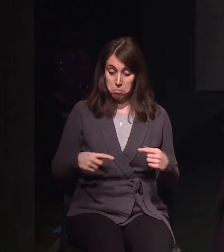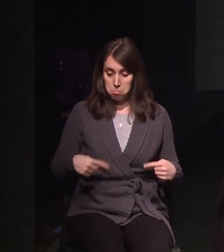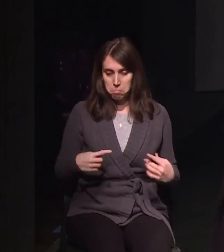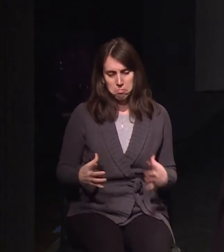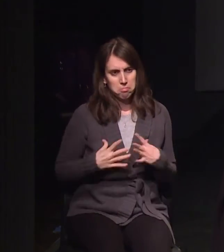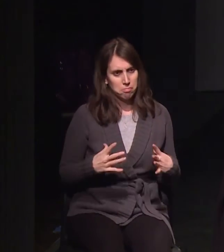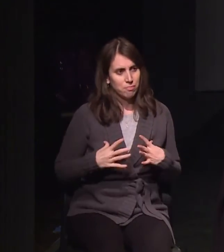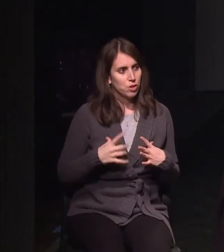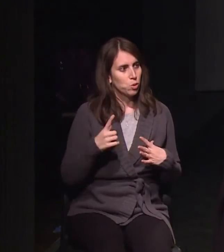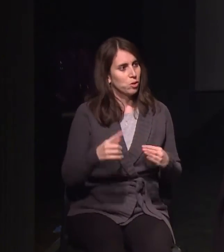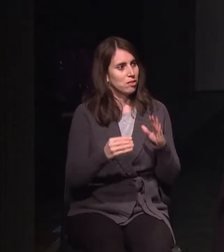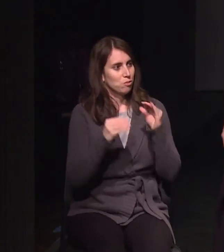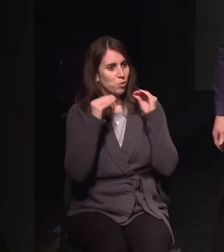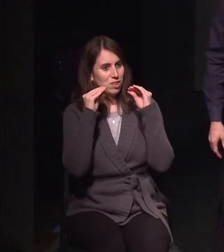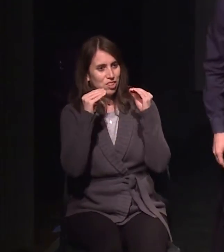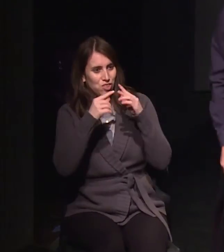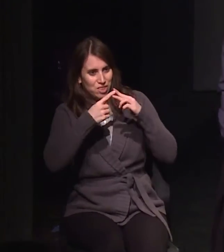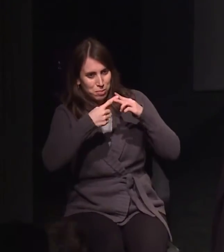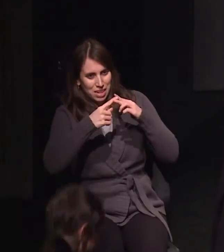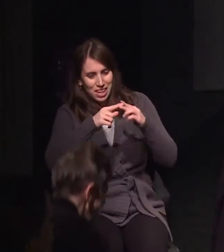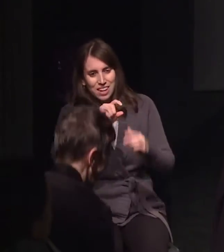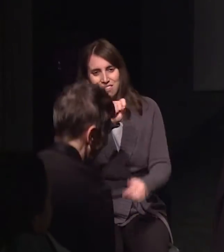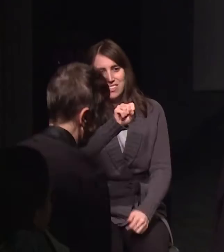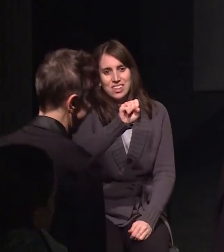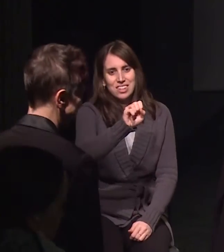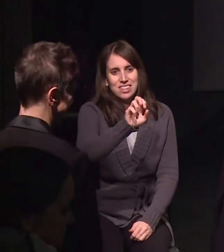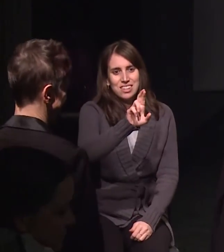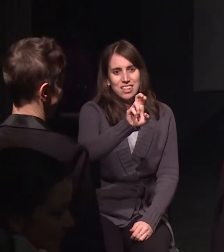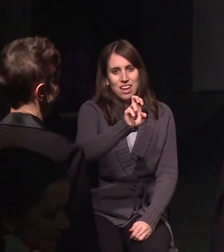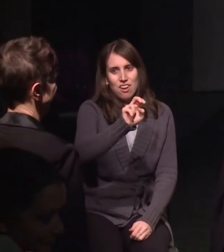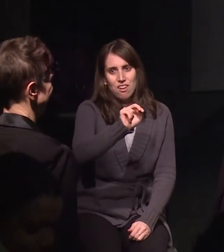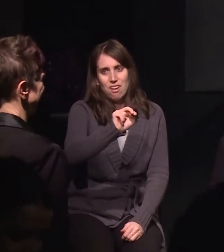of Serenade.